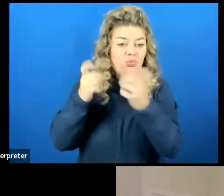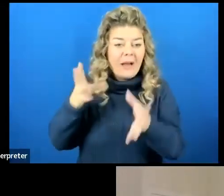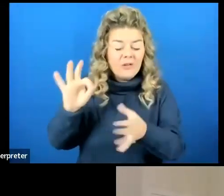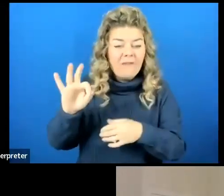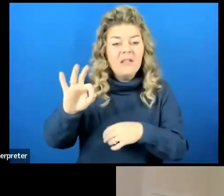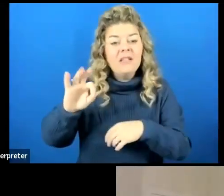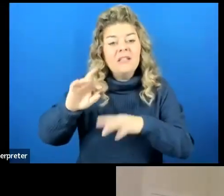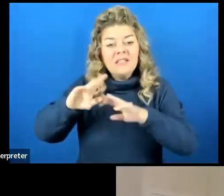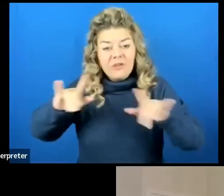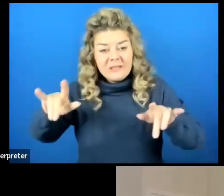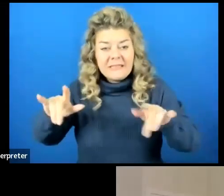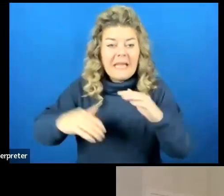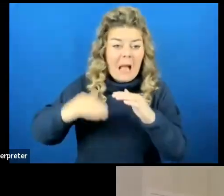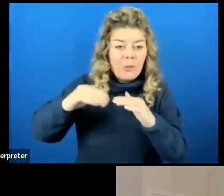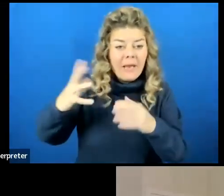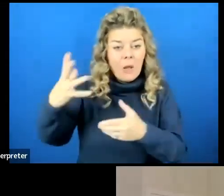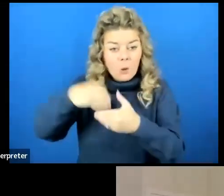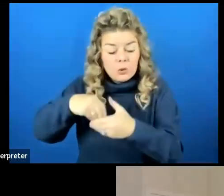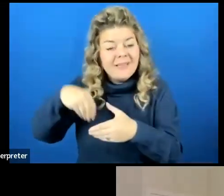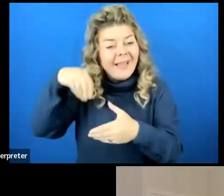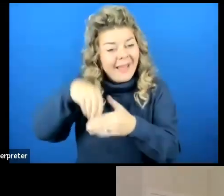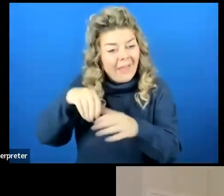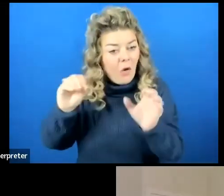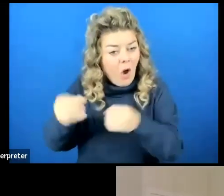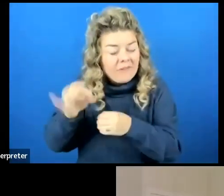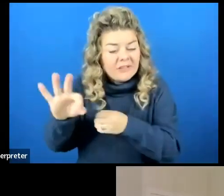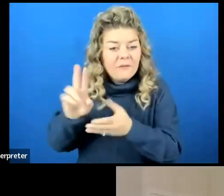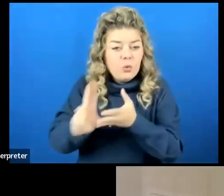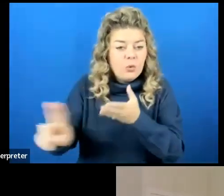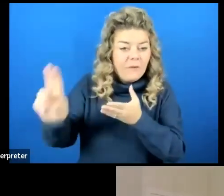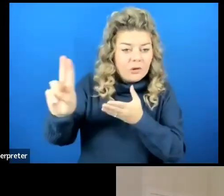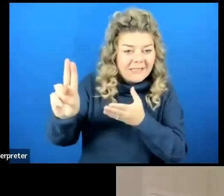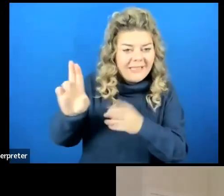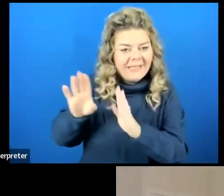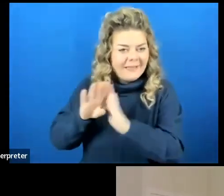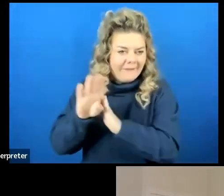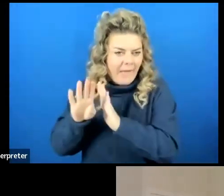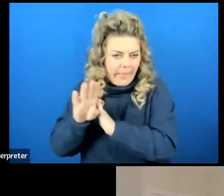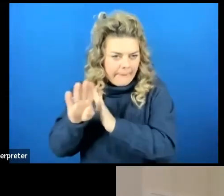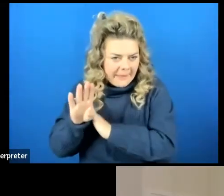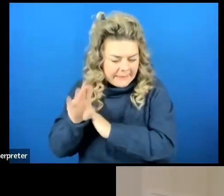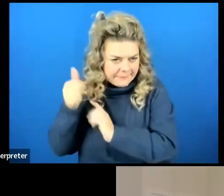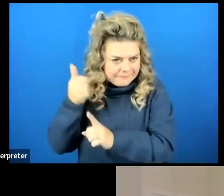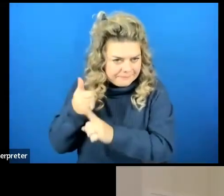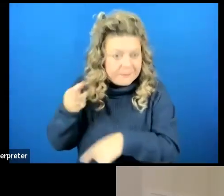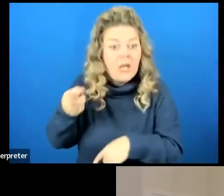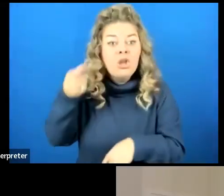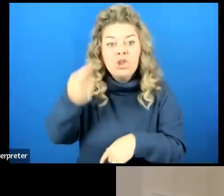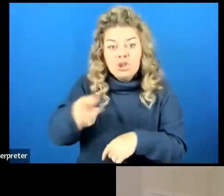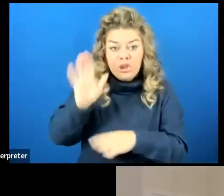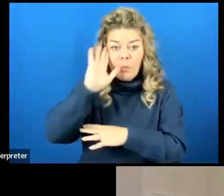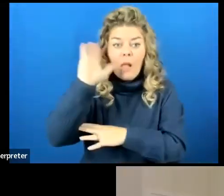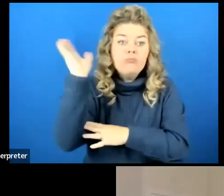and inclusion within the Office of University development. And she'll be talking to us today about the Look